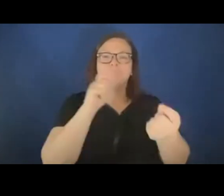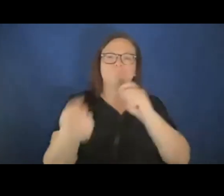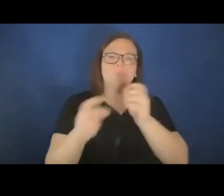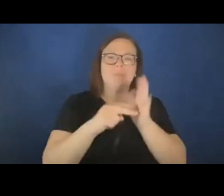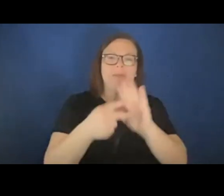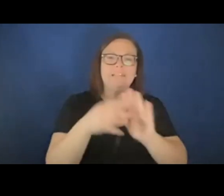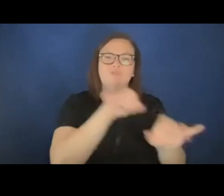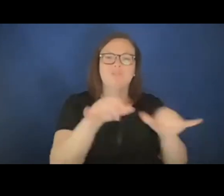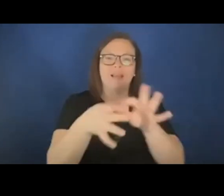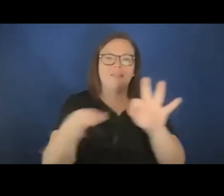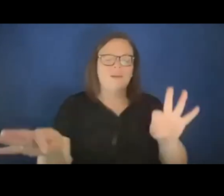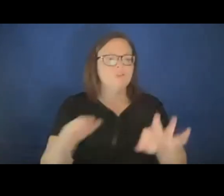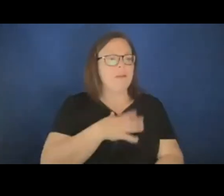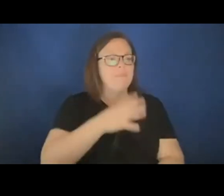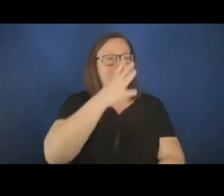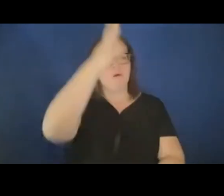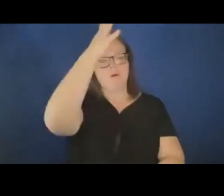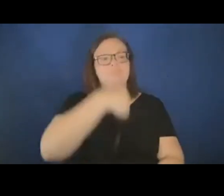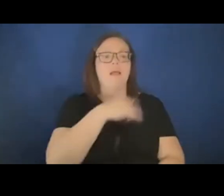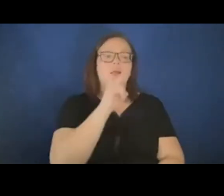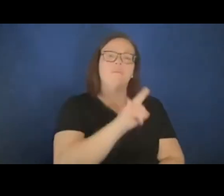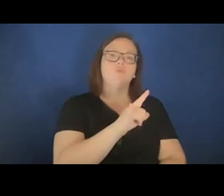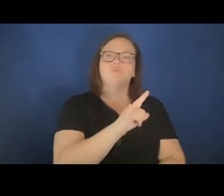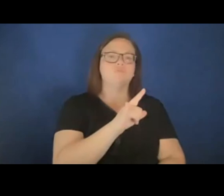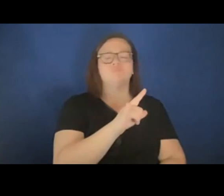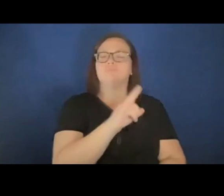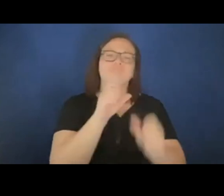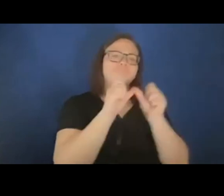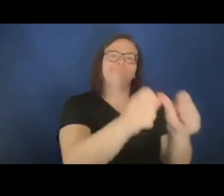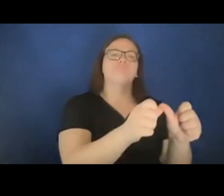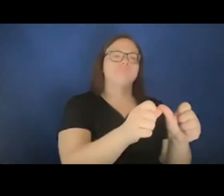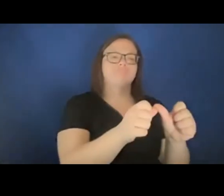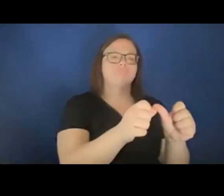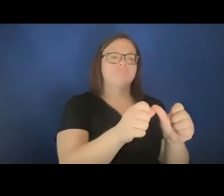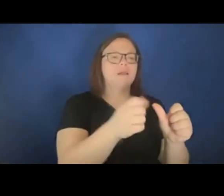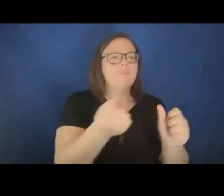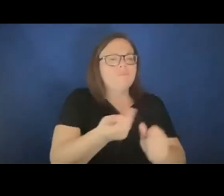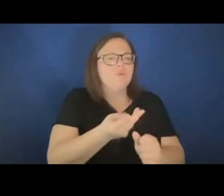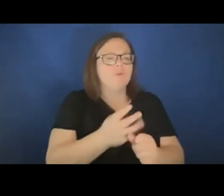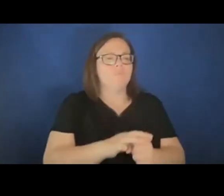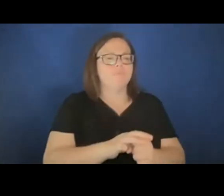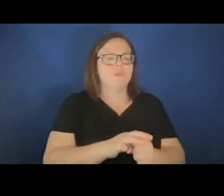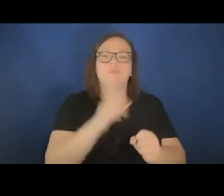My parents’ I love yous know no bounds. Here are but a few: freshly-cut fruit; rice